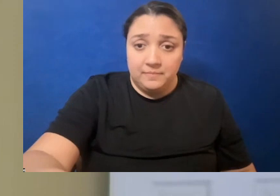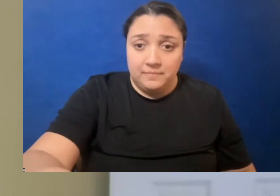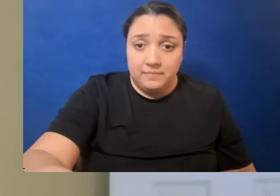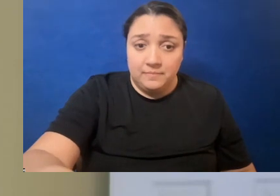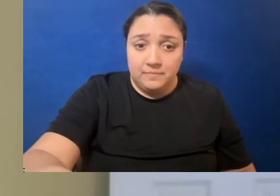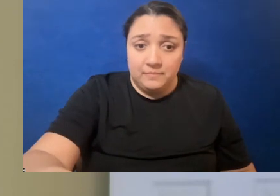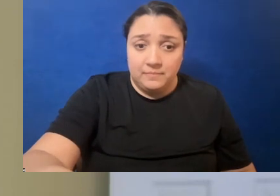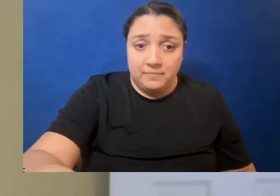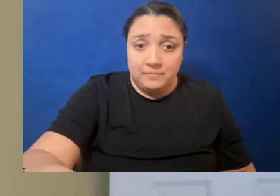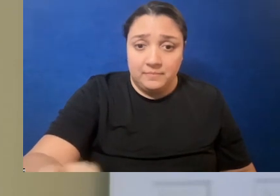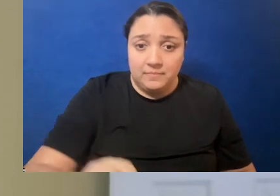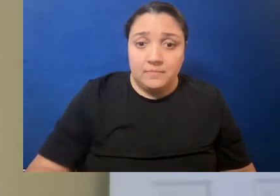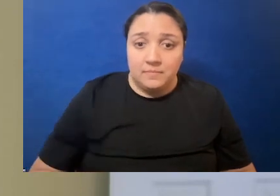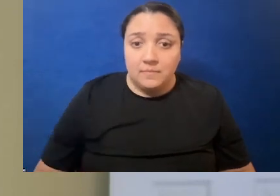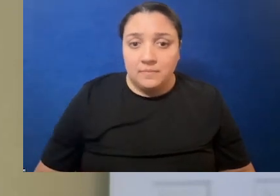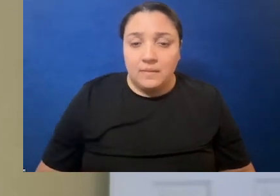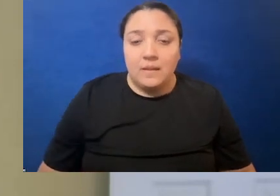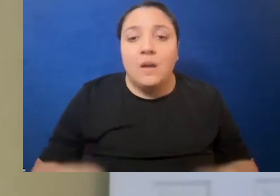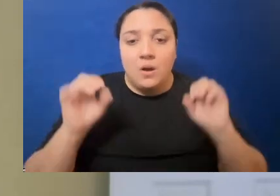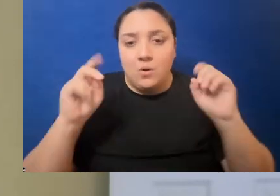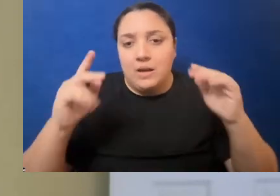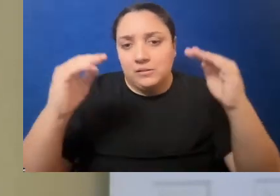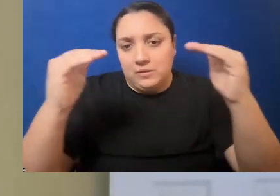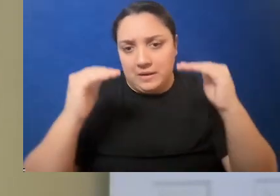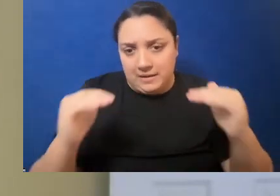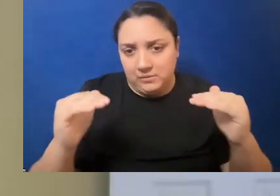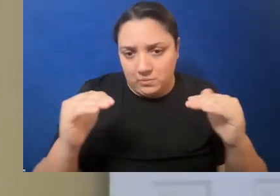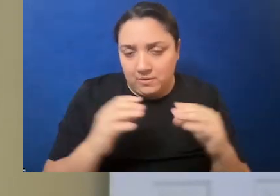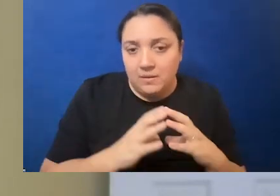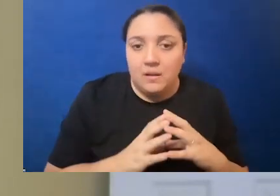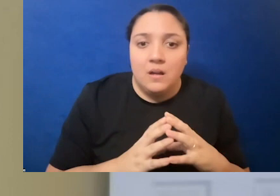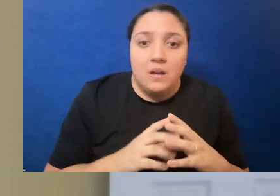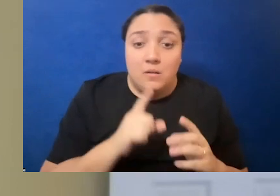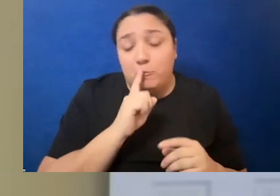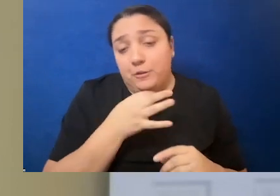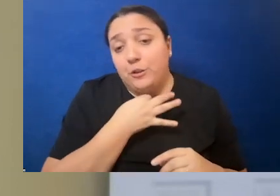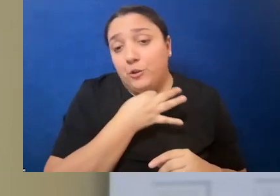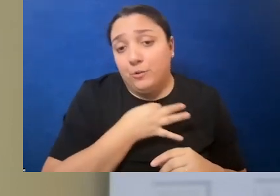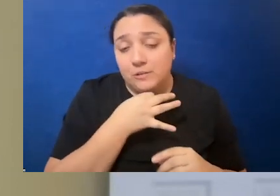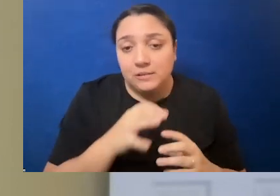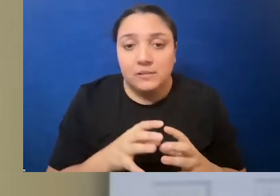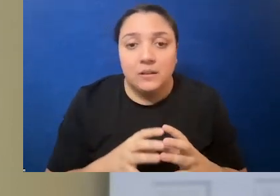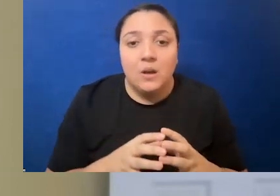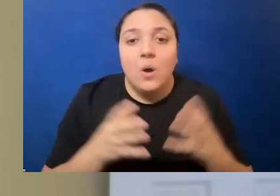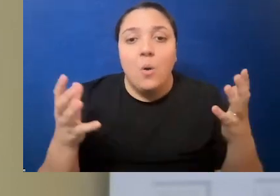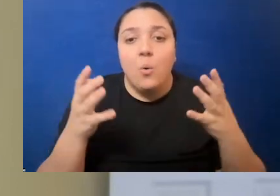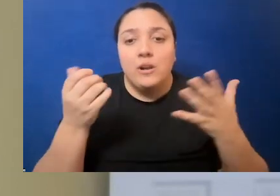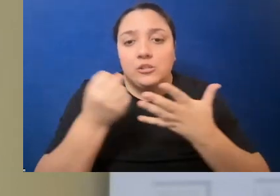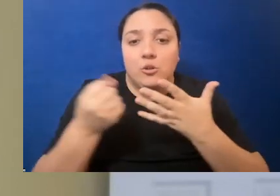ARE YOU DOING THIS NATASHA?